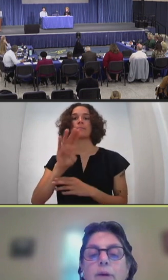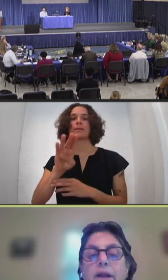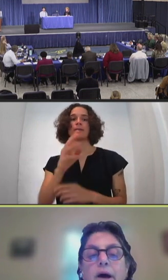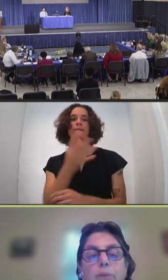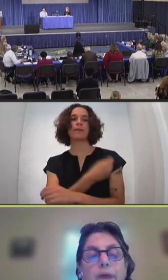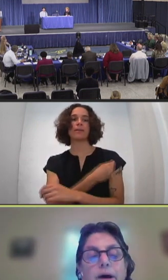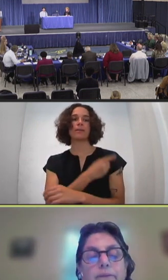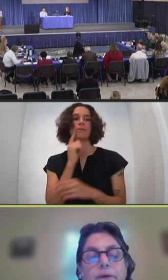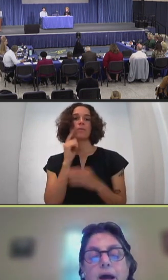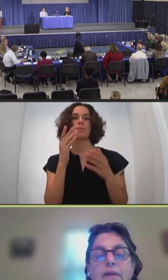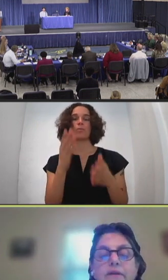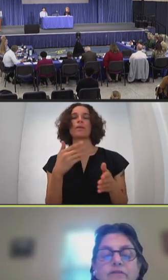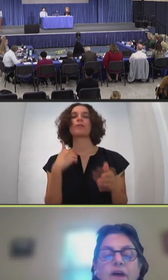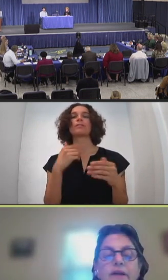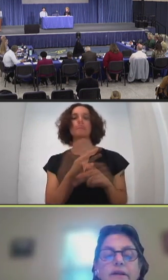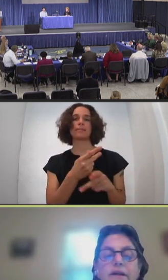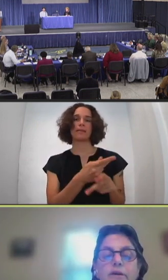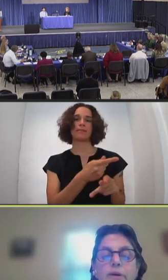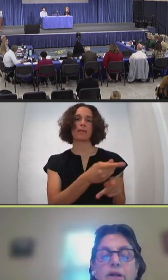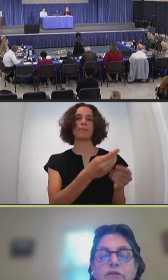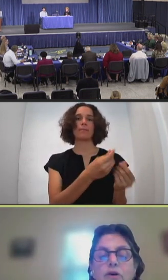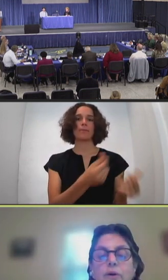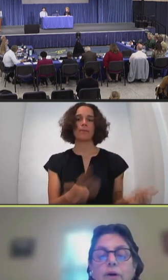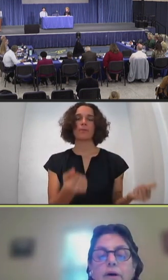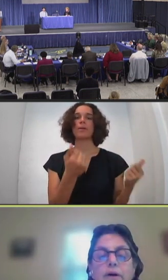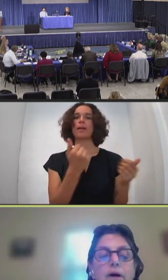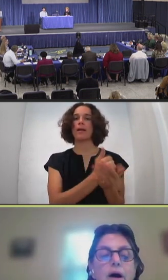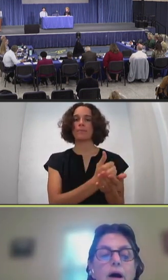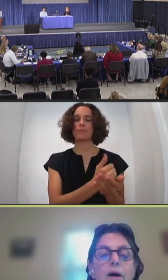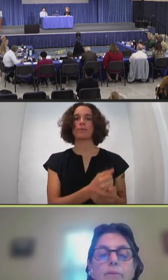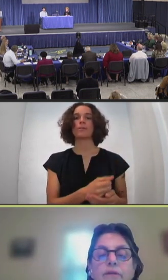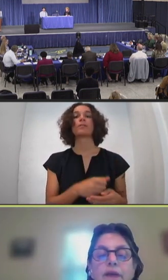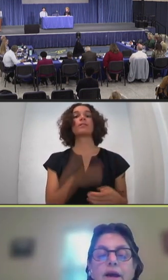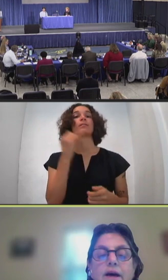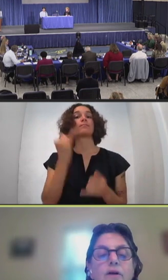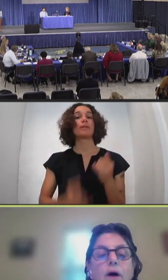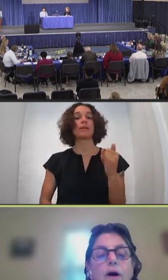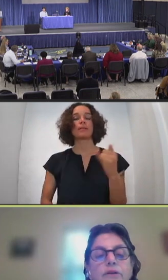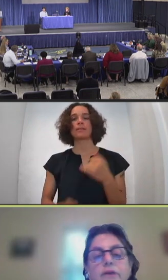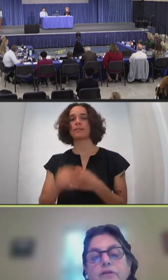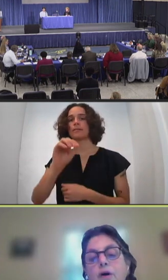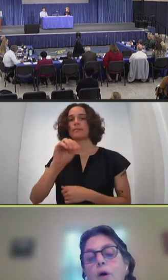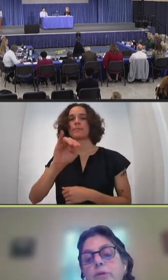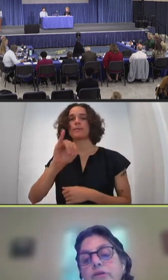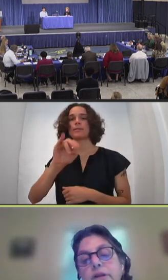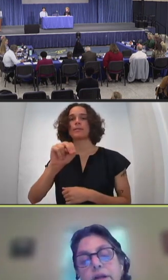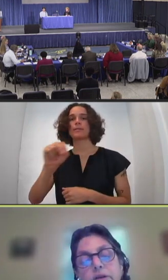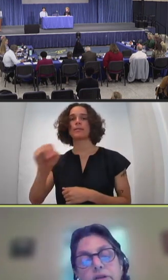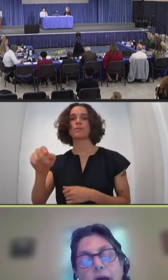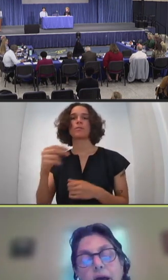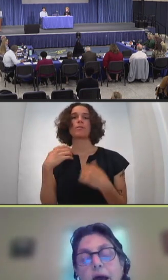help that. And then finally, in Minnesota, they have Health Care for the Homeless clinics. And